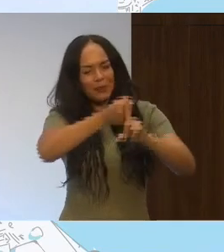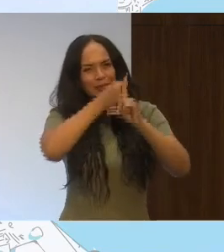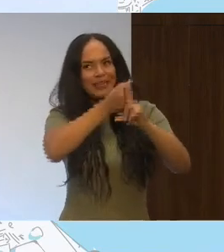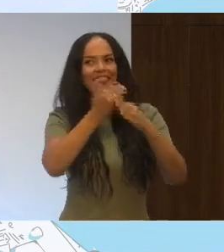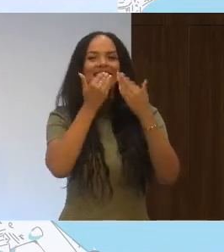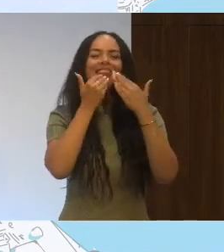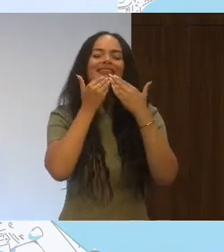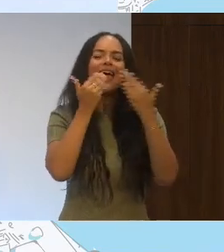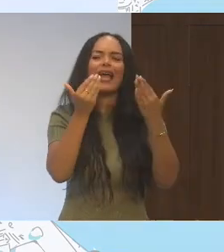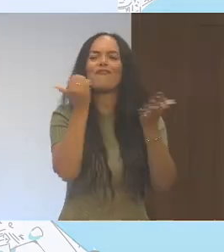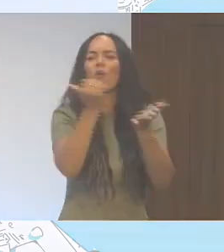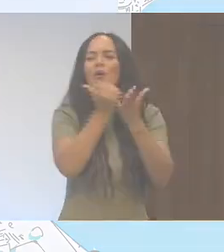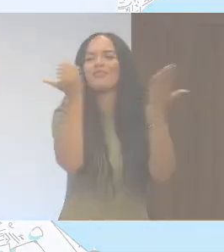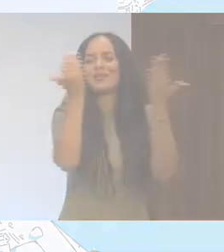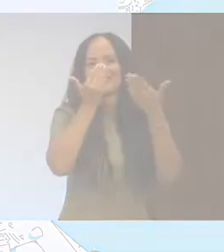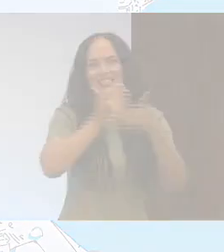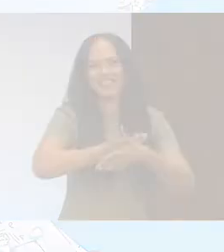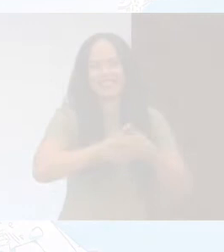Have a wonderful evening.